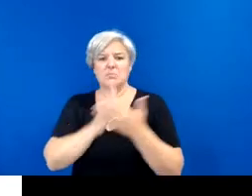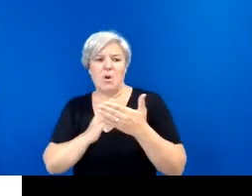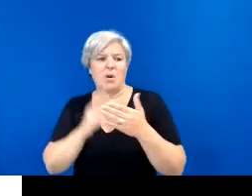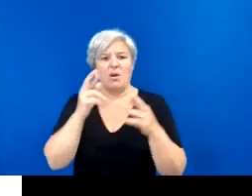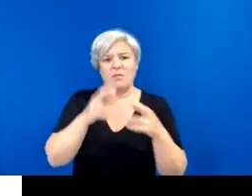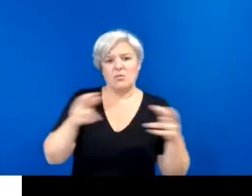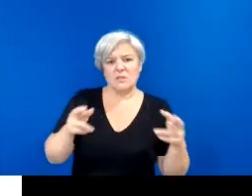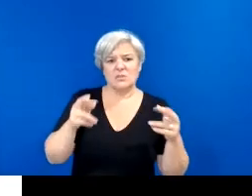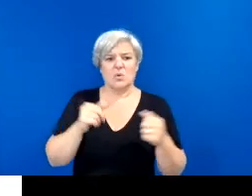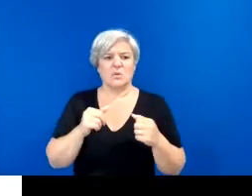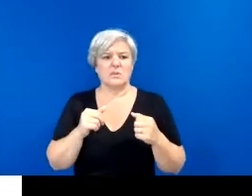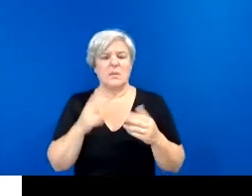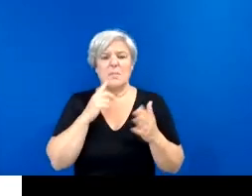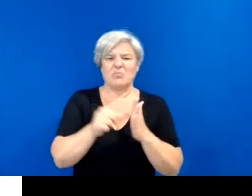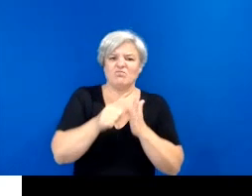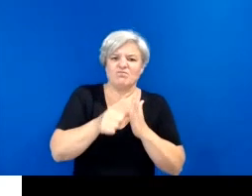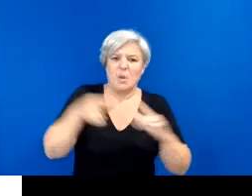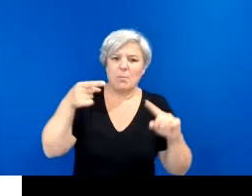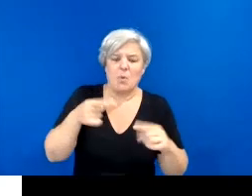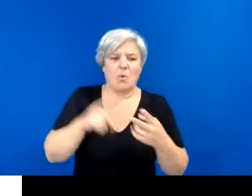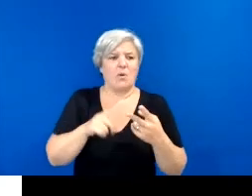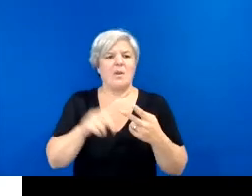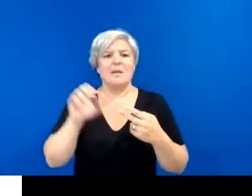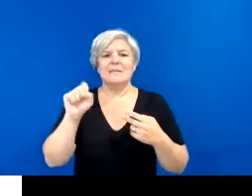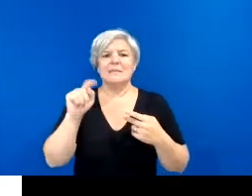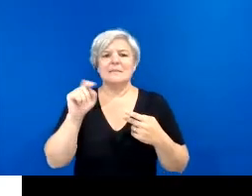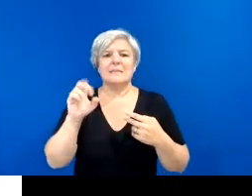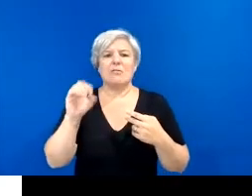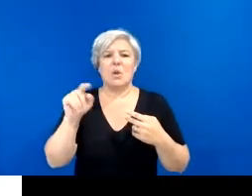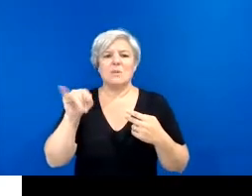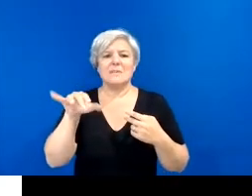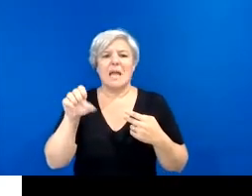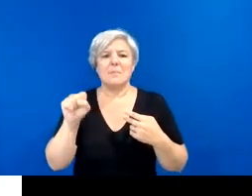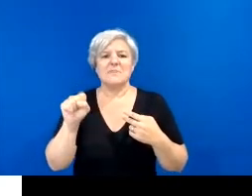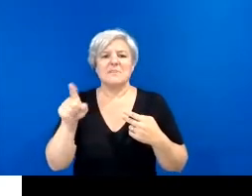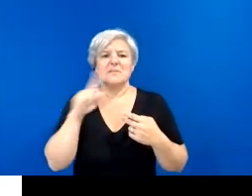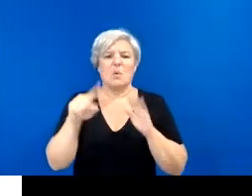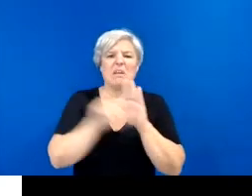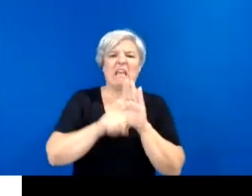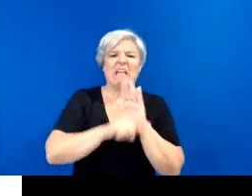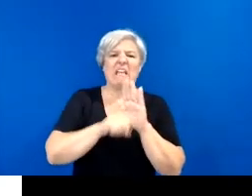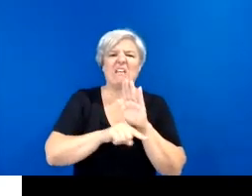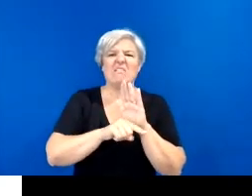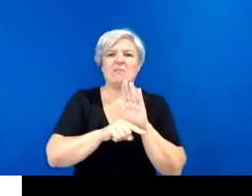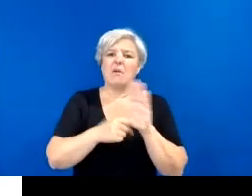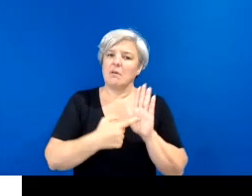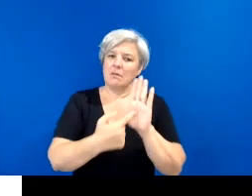may reinforce certain stereotypes, as Linda was mentioning, or a negative image of the communities that are represented in them.